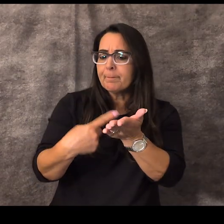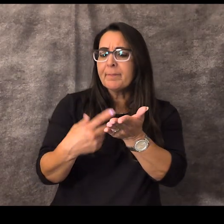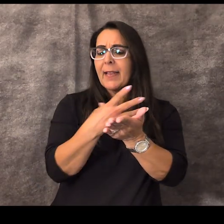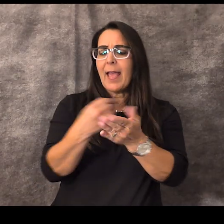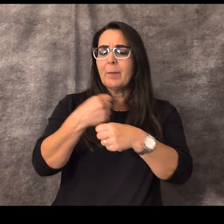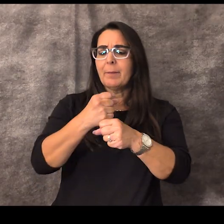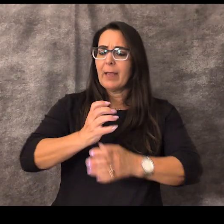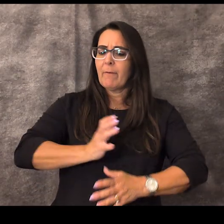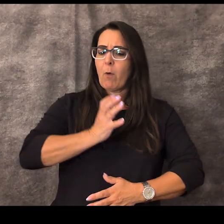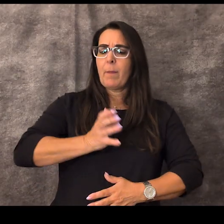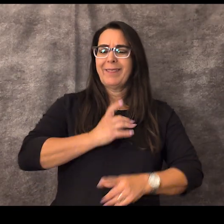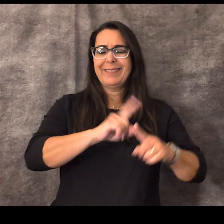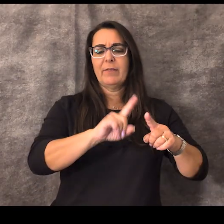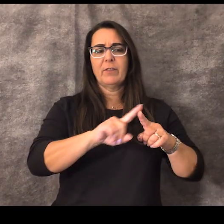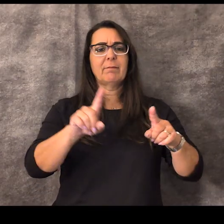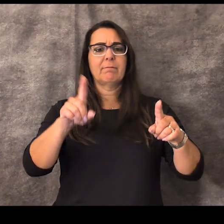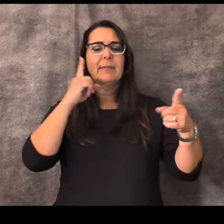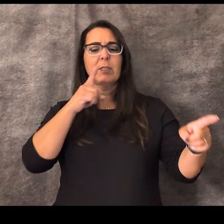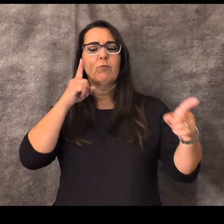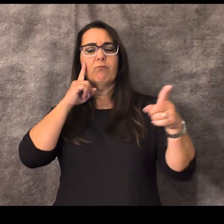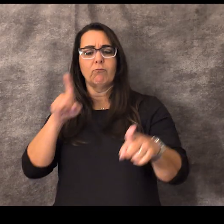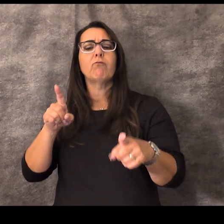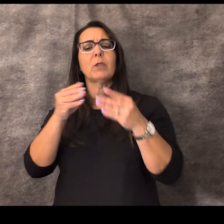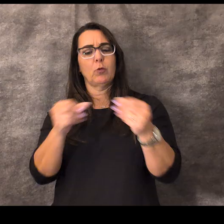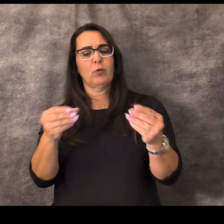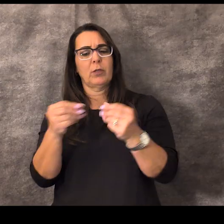the solutions, that we could agree on. The settlement agreement